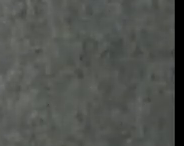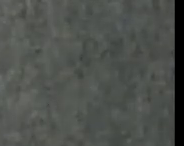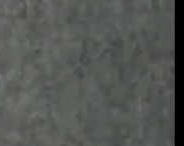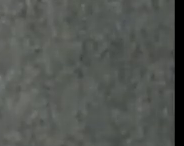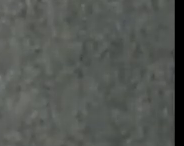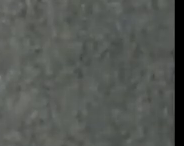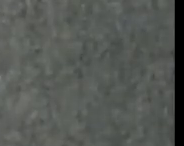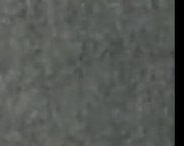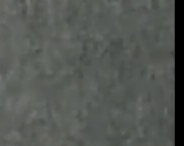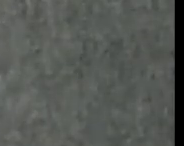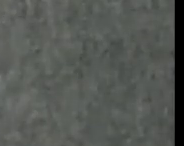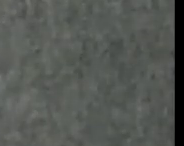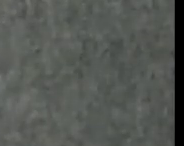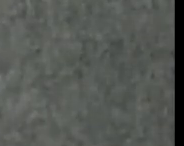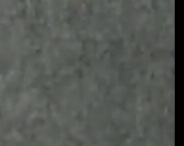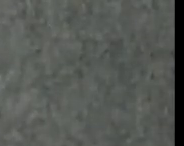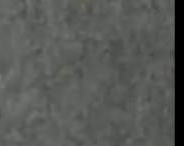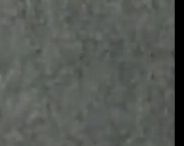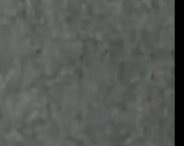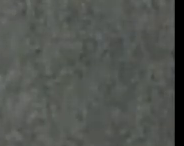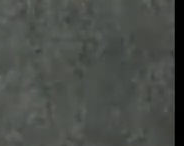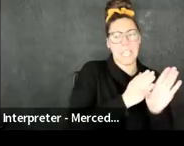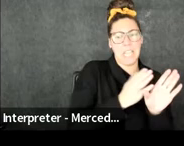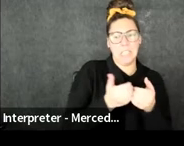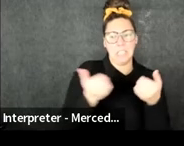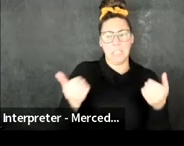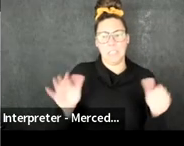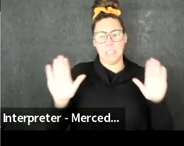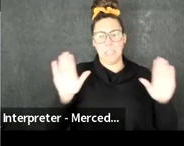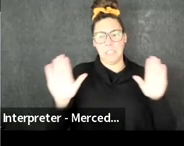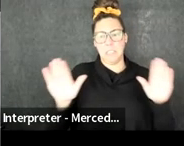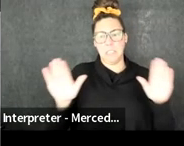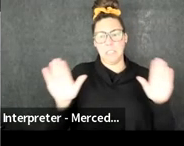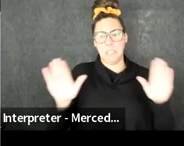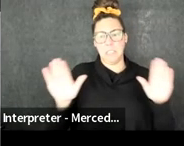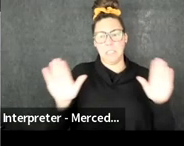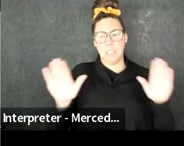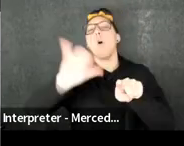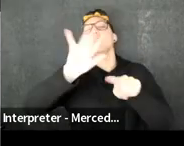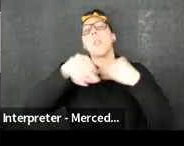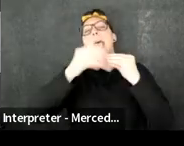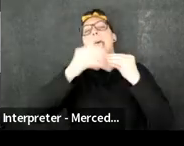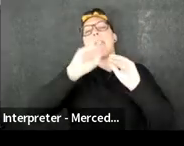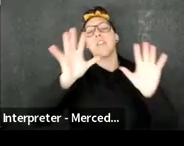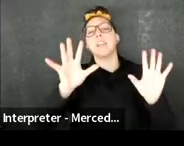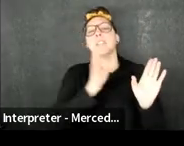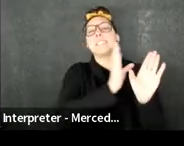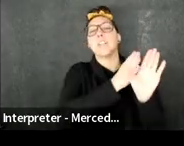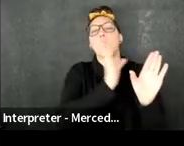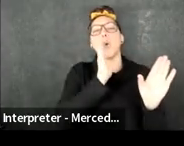Just to clarify on that question, section Services is going to address more psychological or mental health problems,